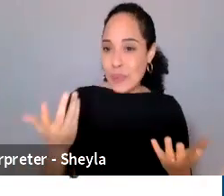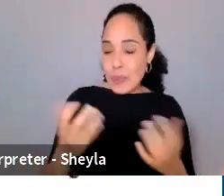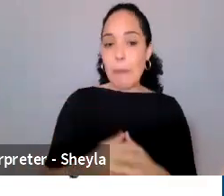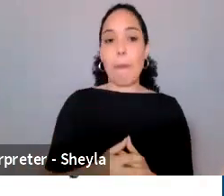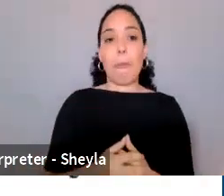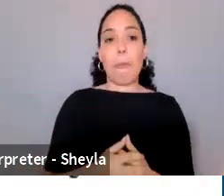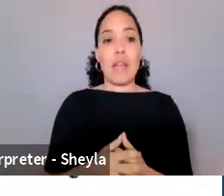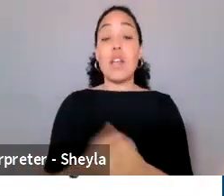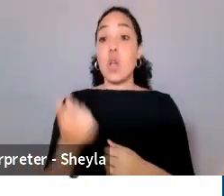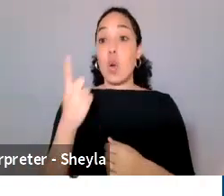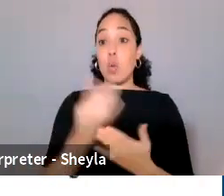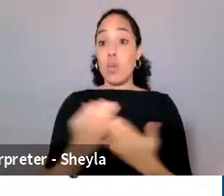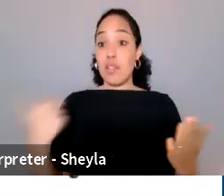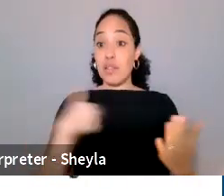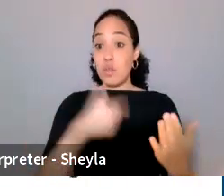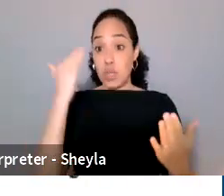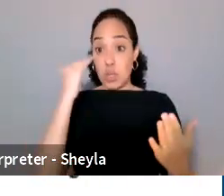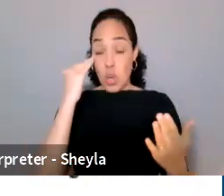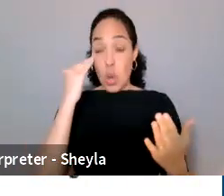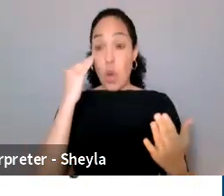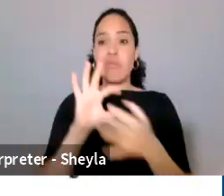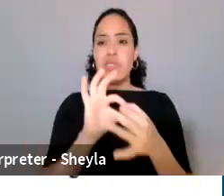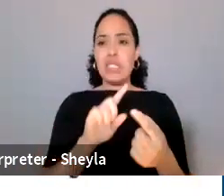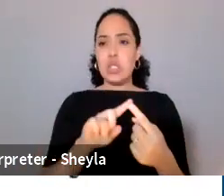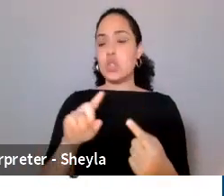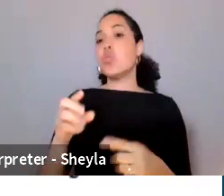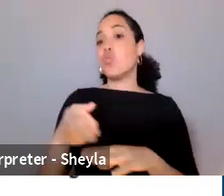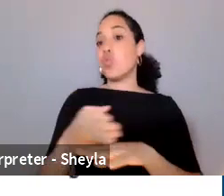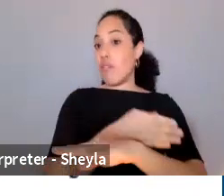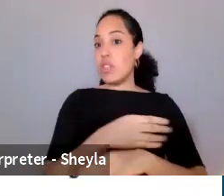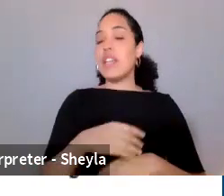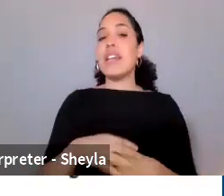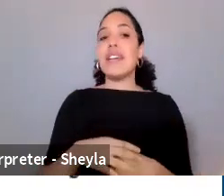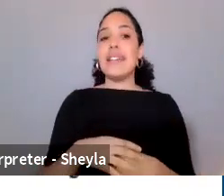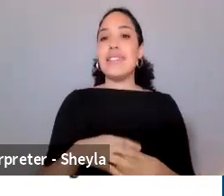that we do know when it comes to recovery of of these large fires is that it is going to take